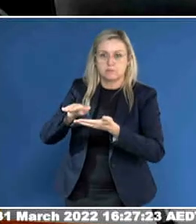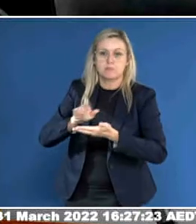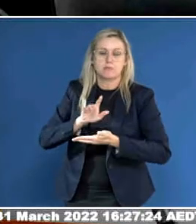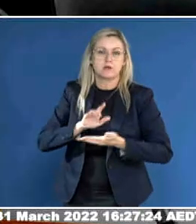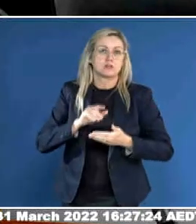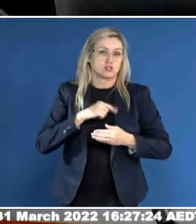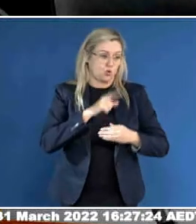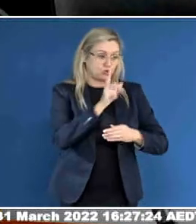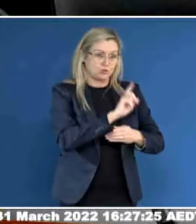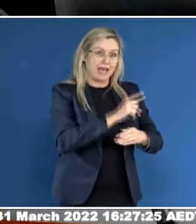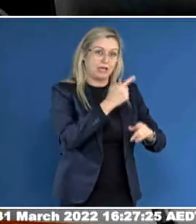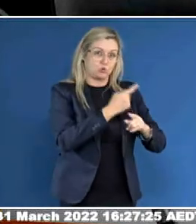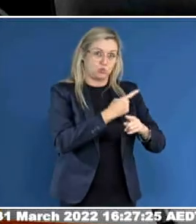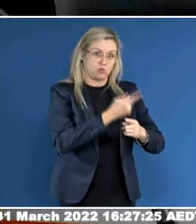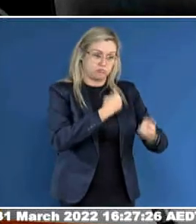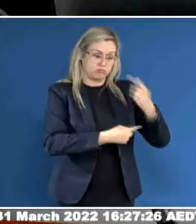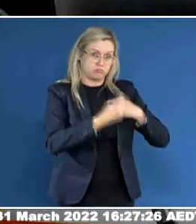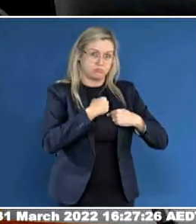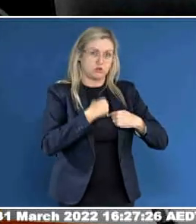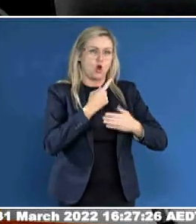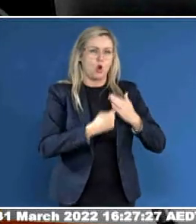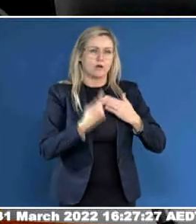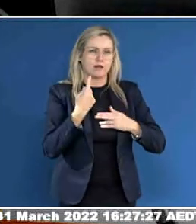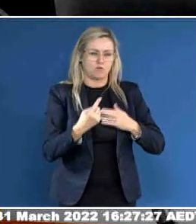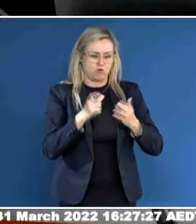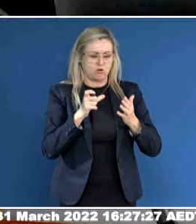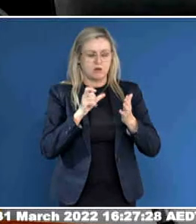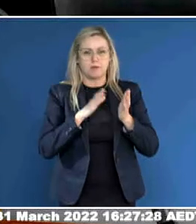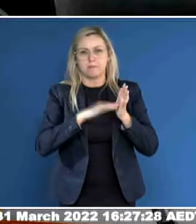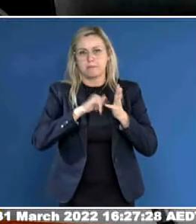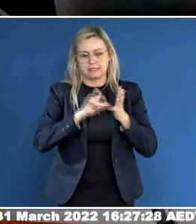So it's just Ms Cumming's statement at the present time and then we can deal with the